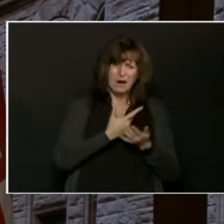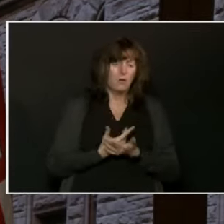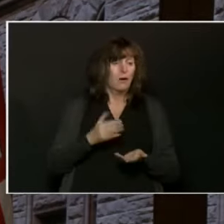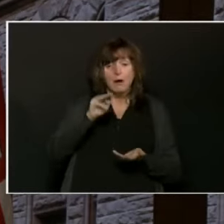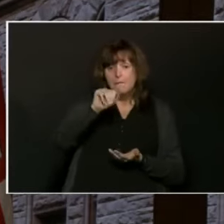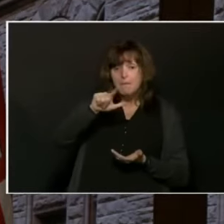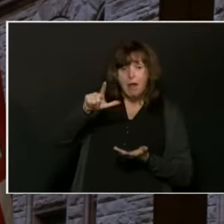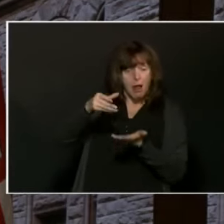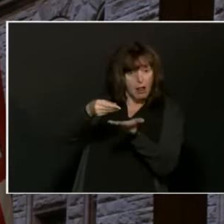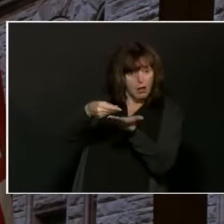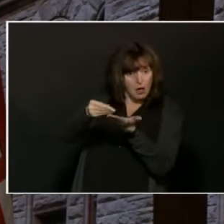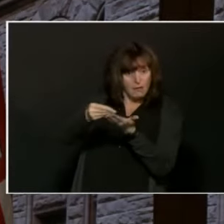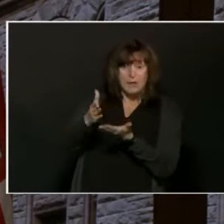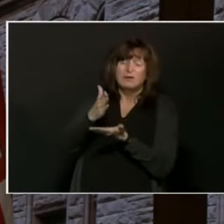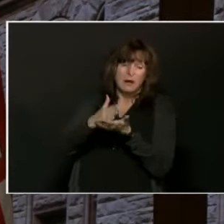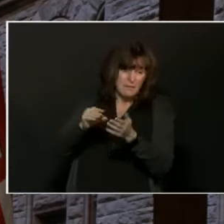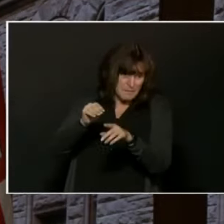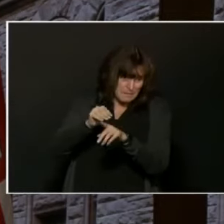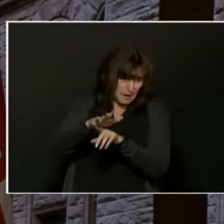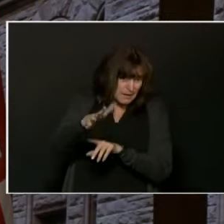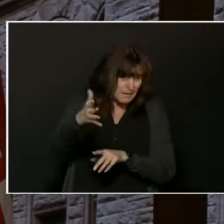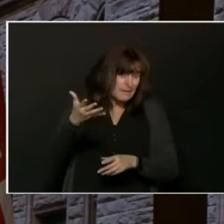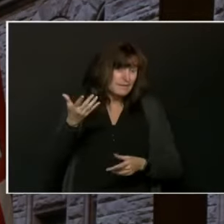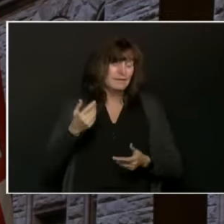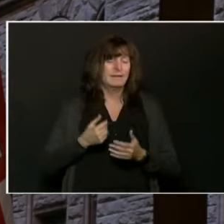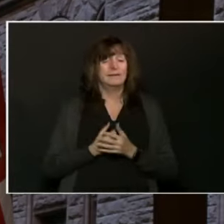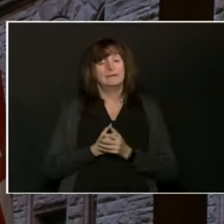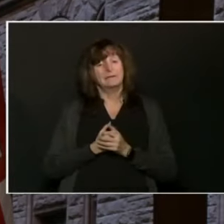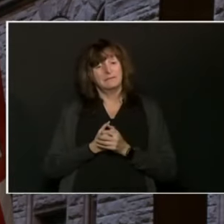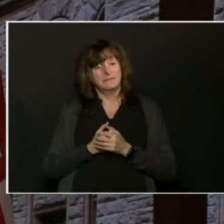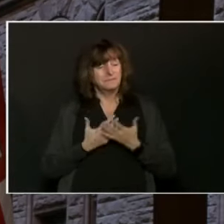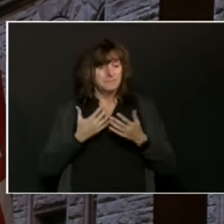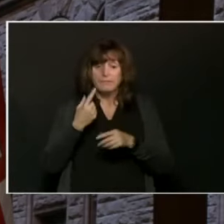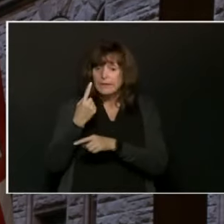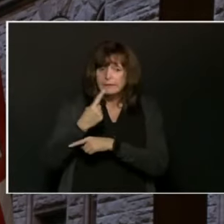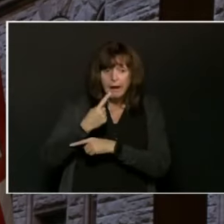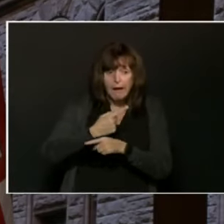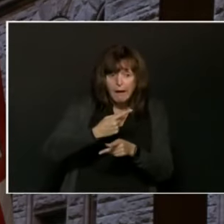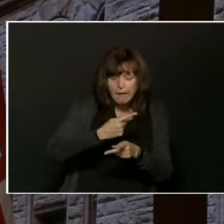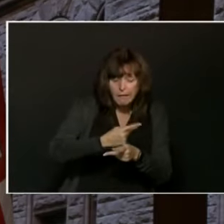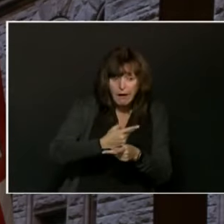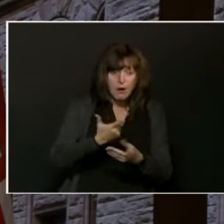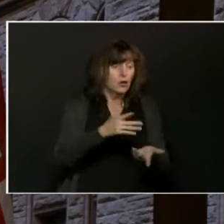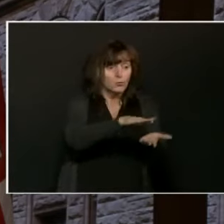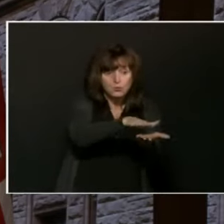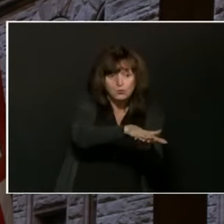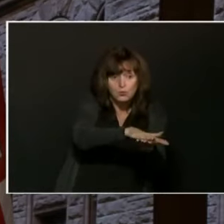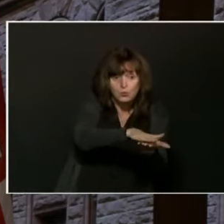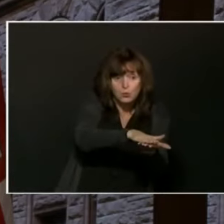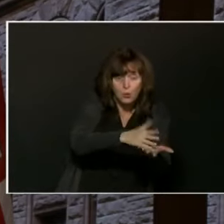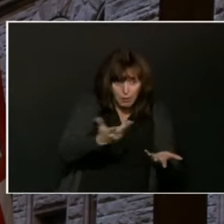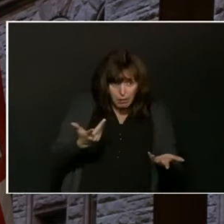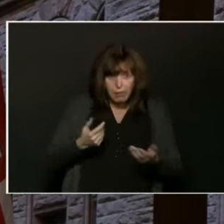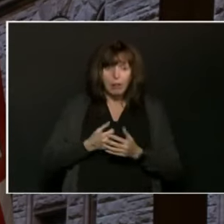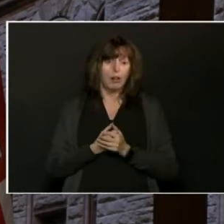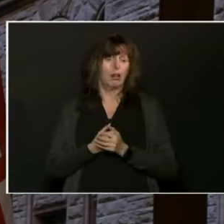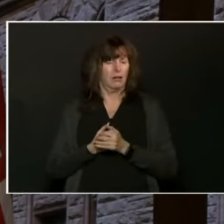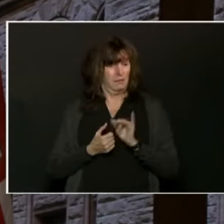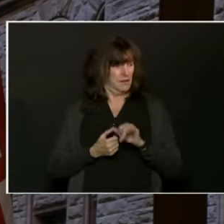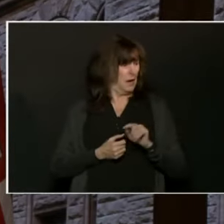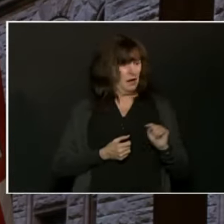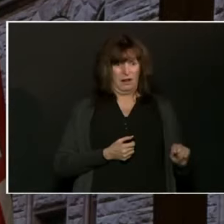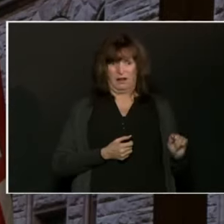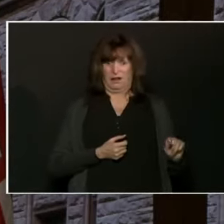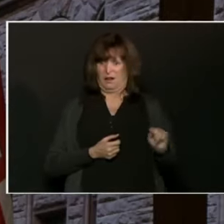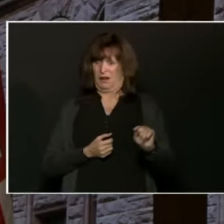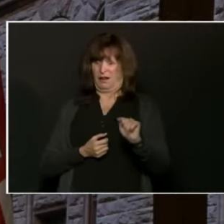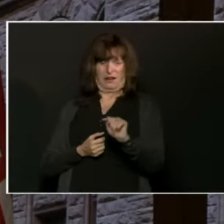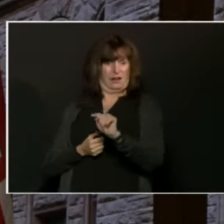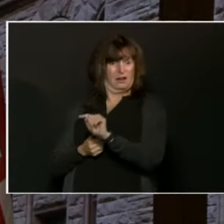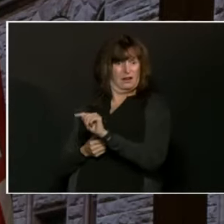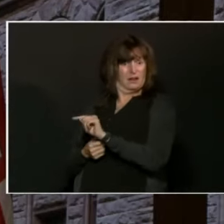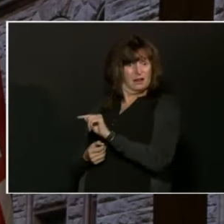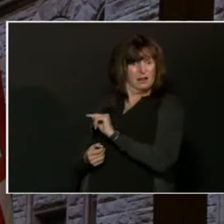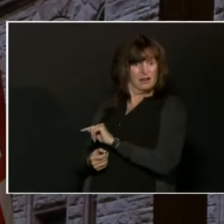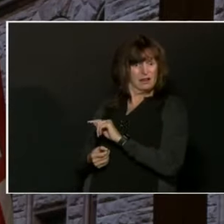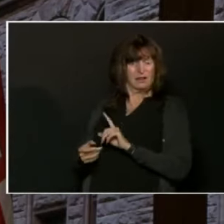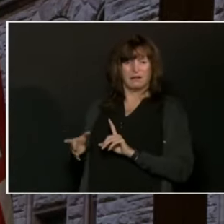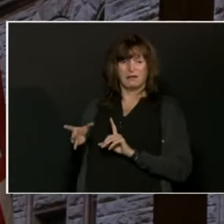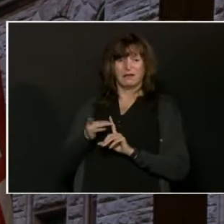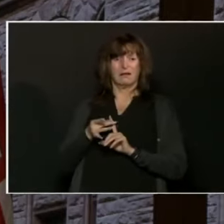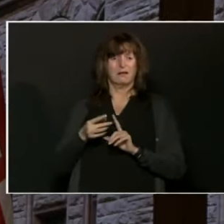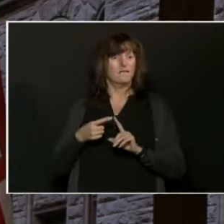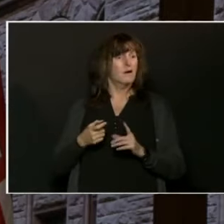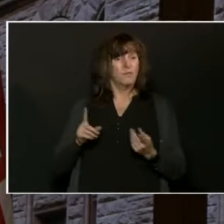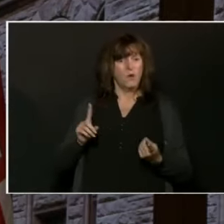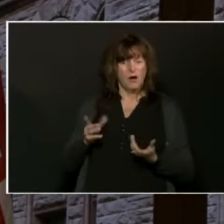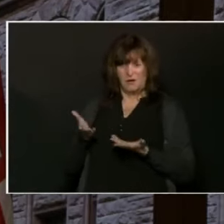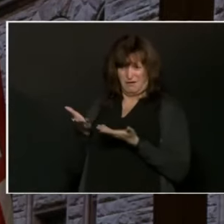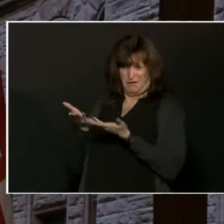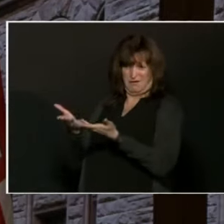WITH MALLS, NURSERIES, SCHOOLS